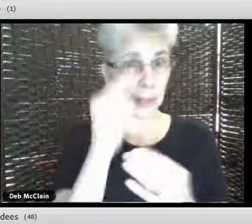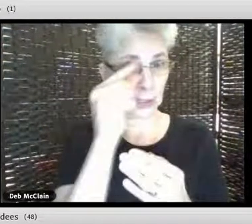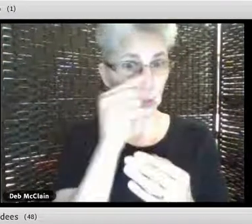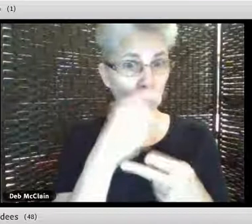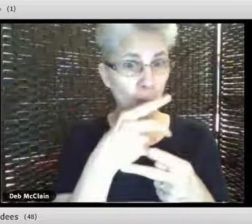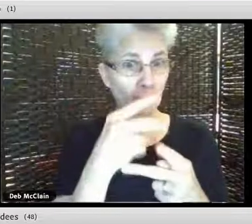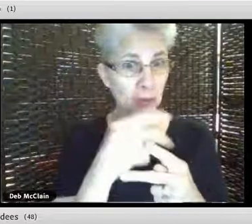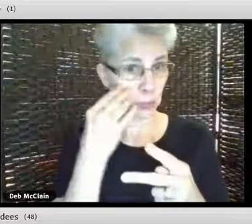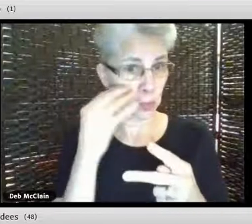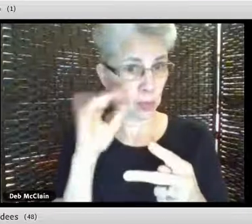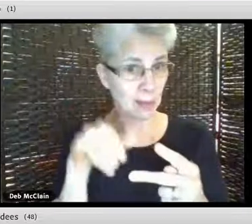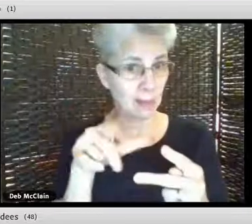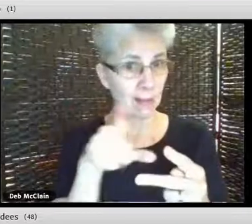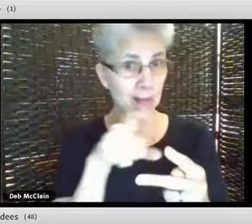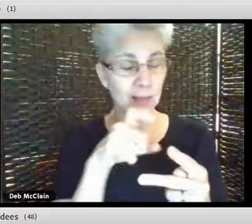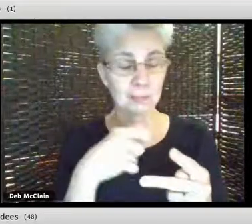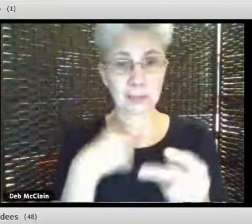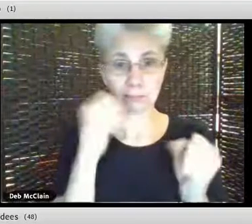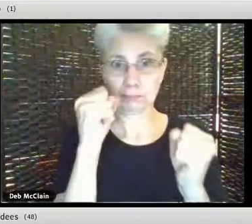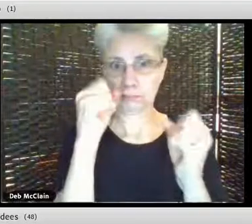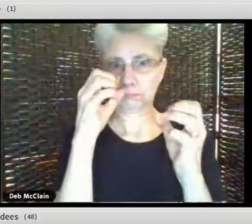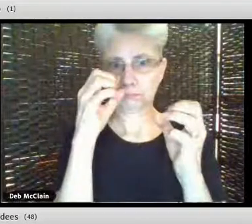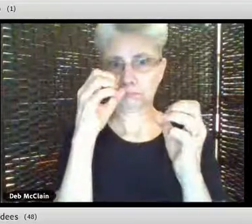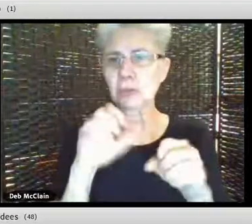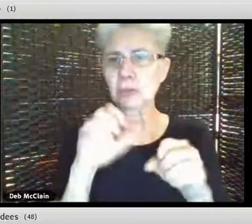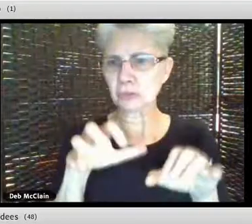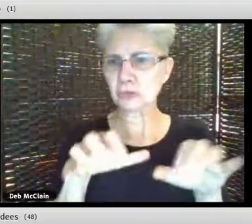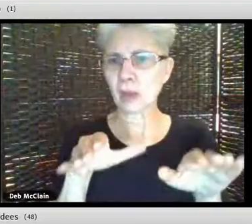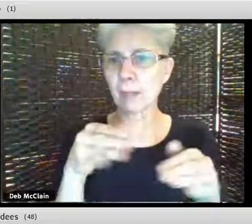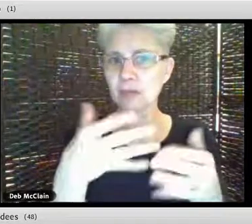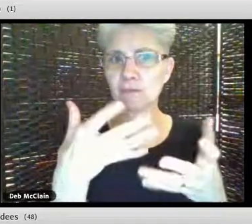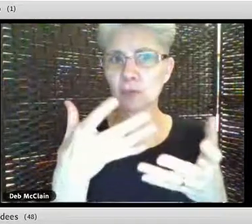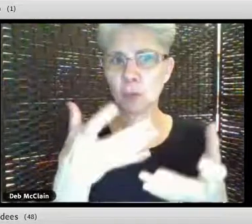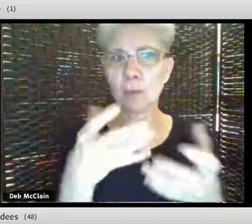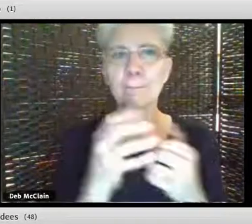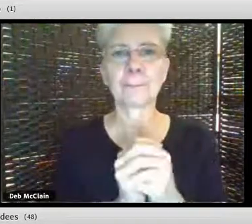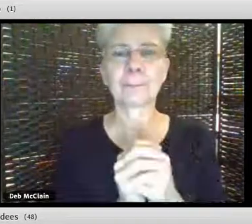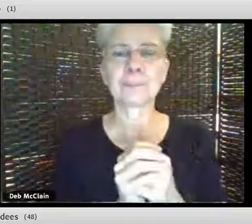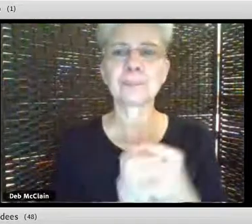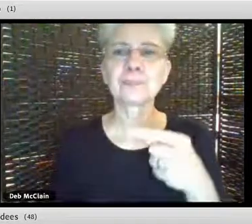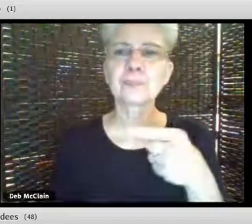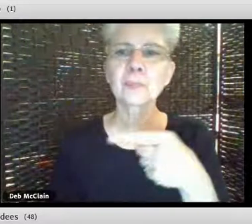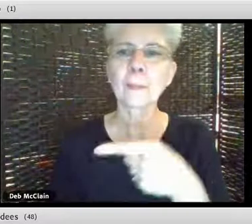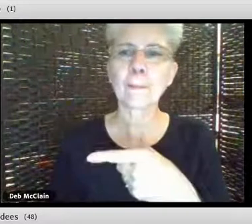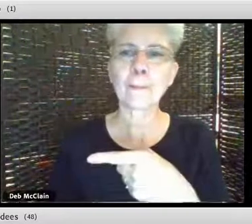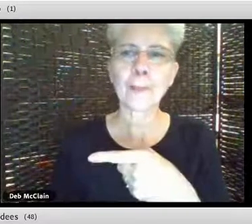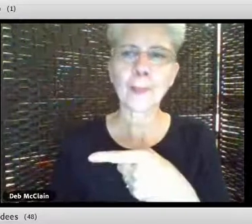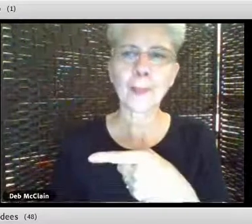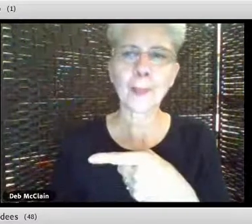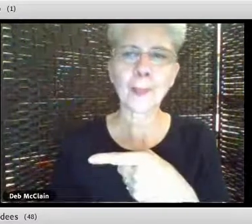Did you guess about that? You can type in the chat box at any time if you'd like.